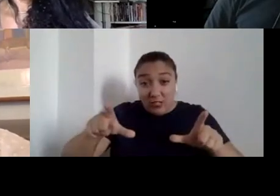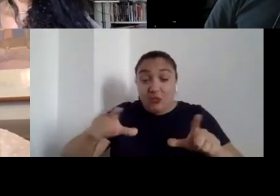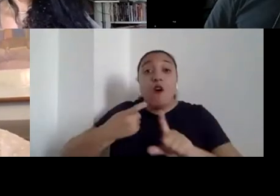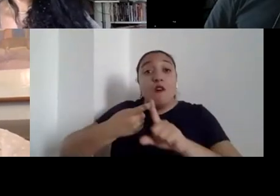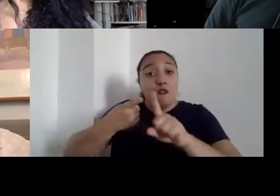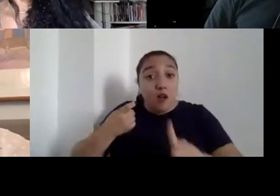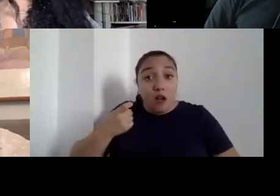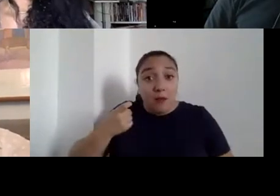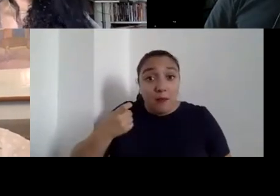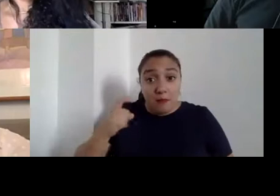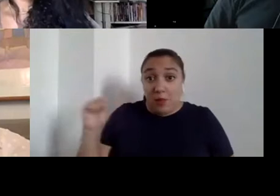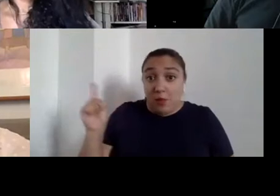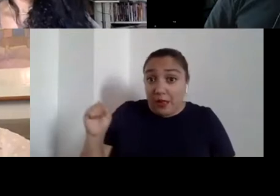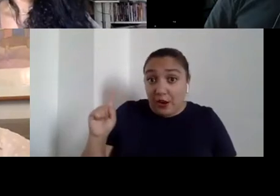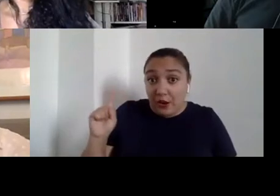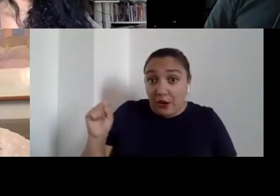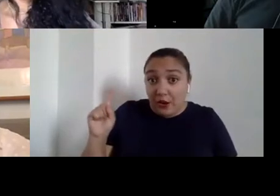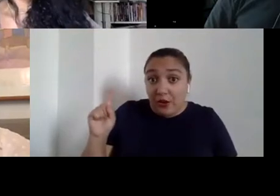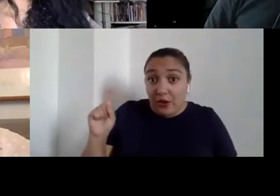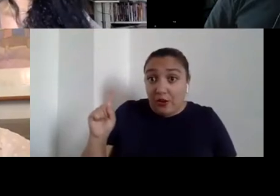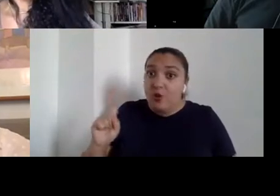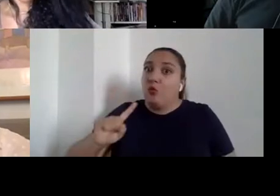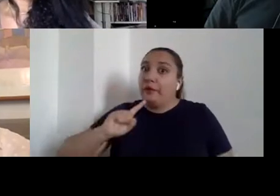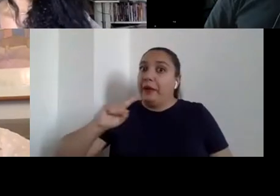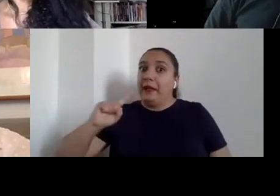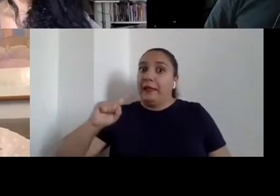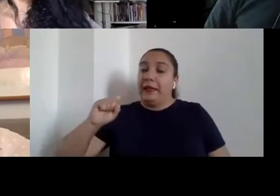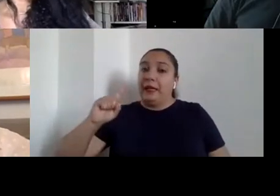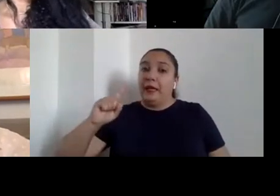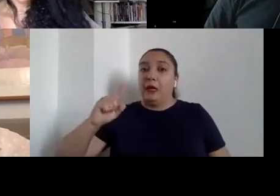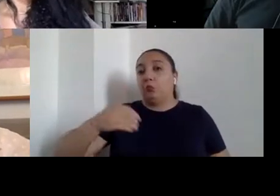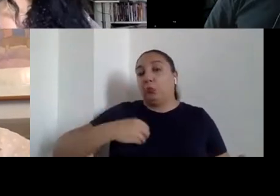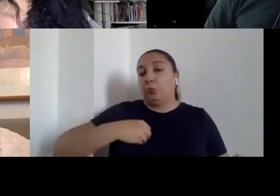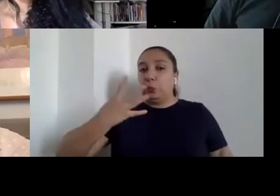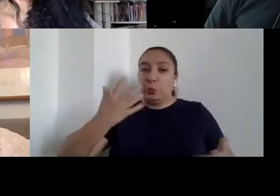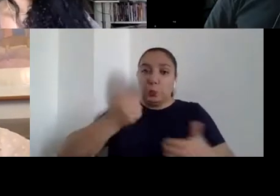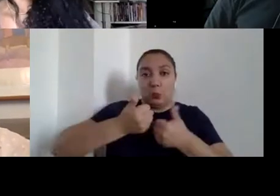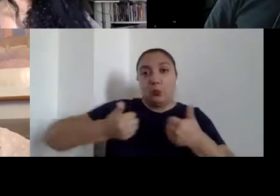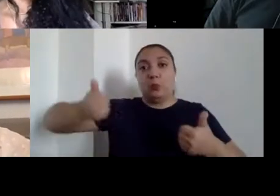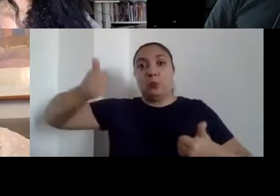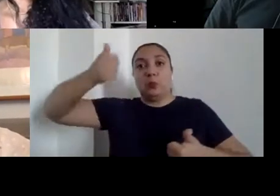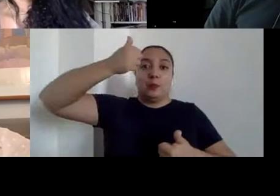the extremely privileged and difficult to access institutions